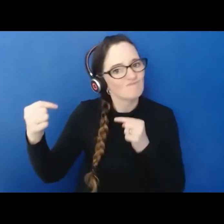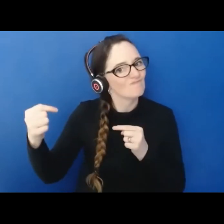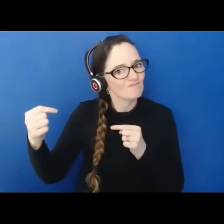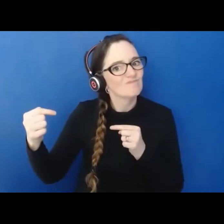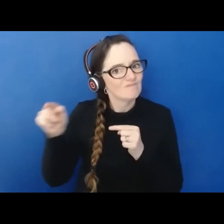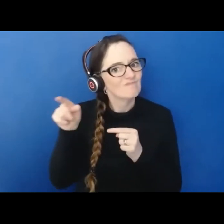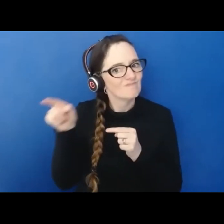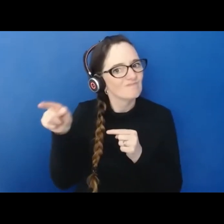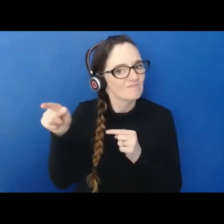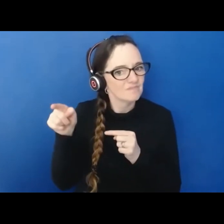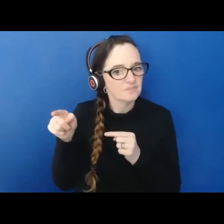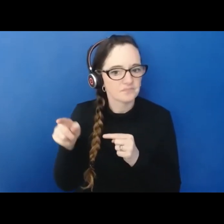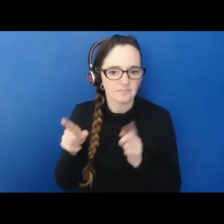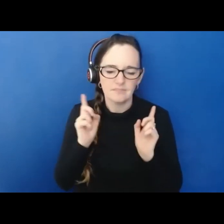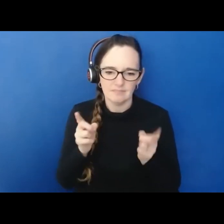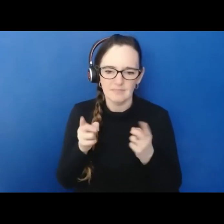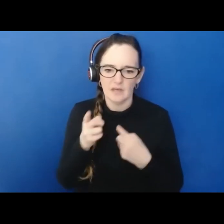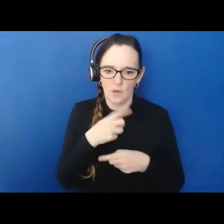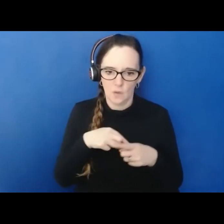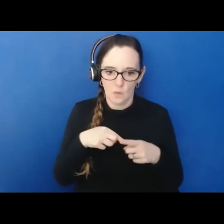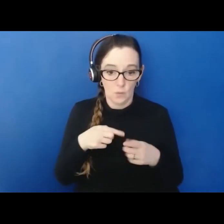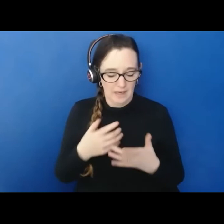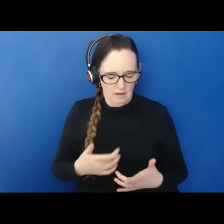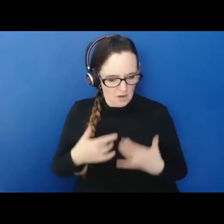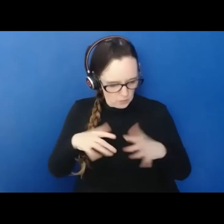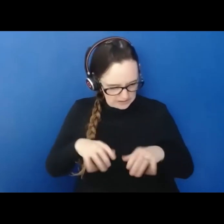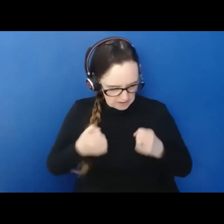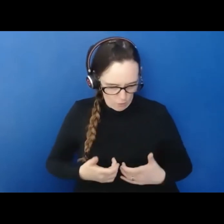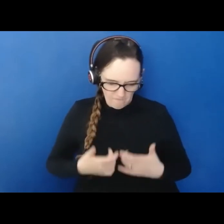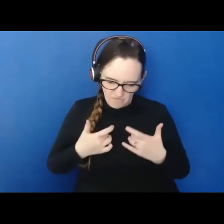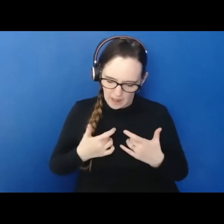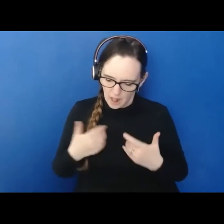And that's something that we started in urgency, a response to COVID.